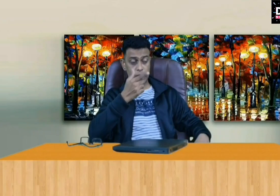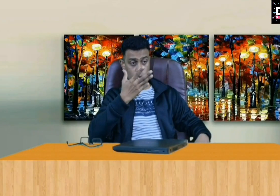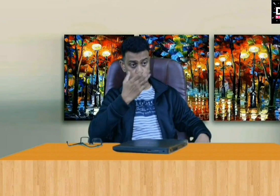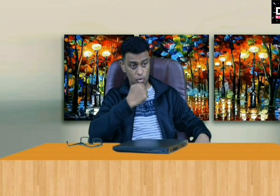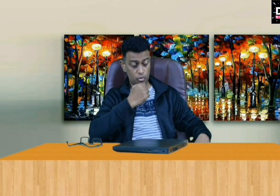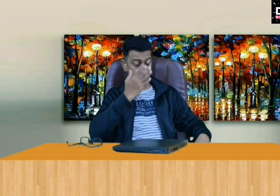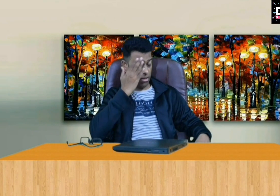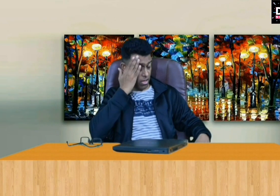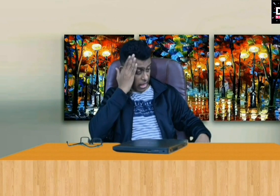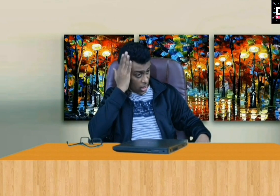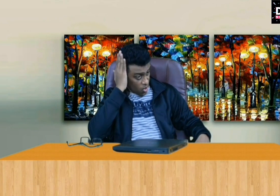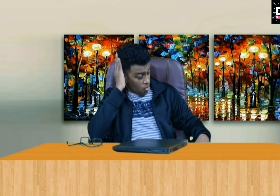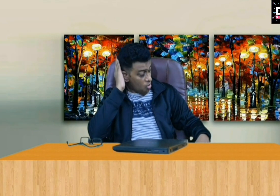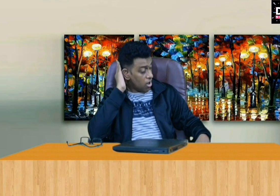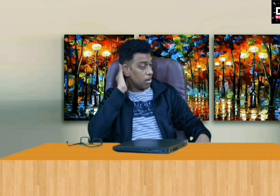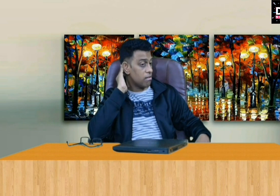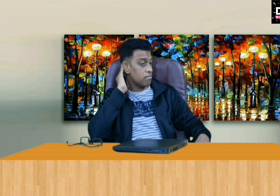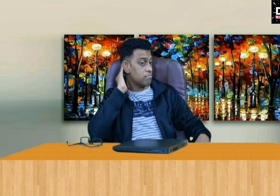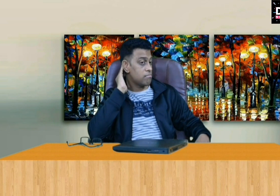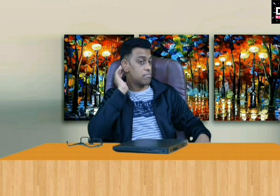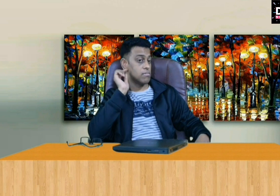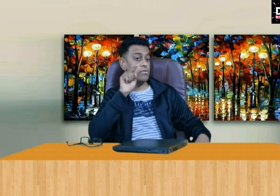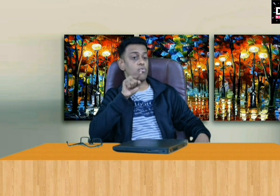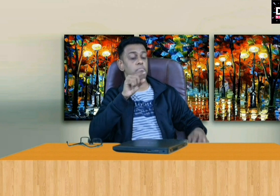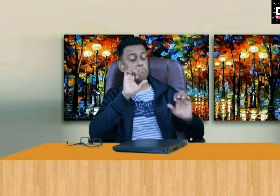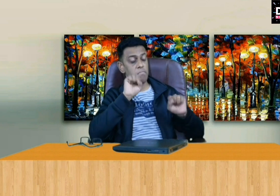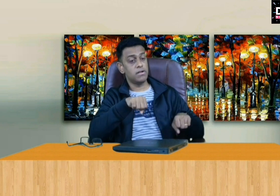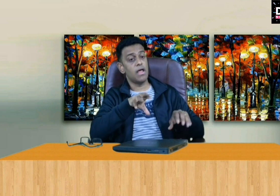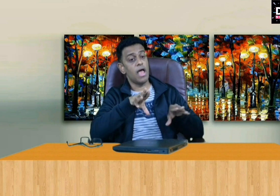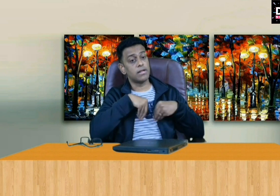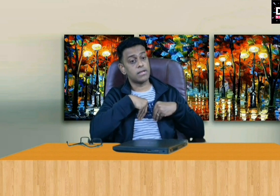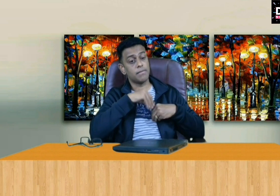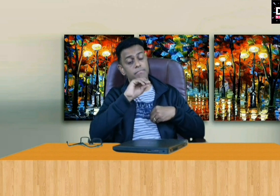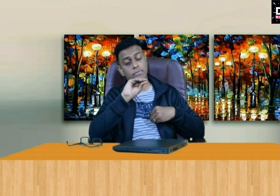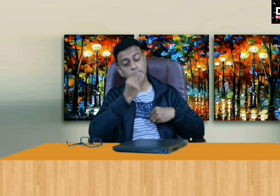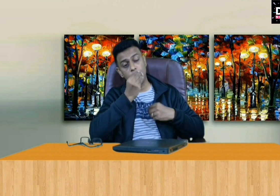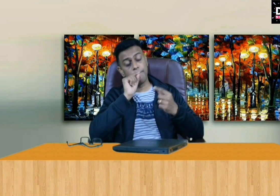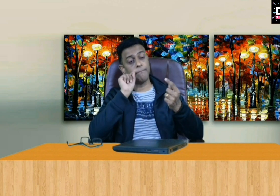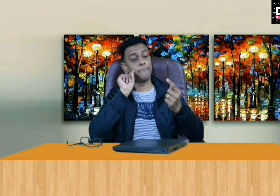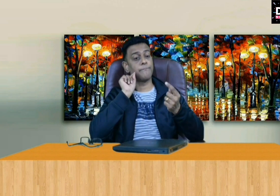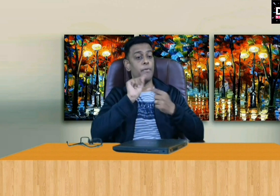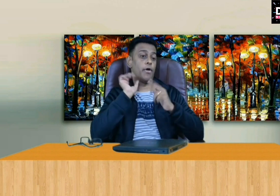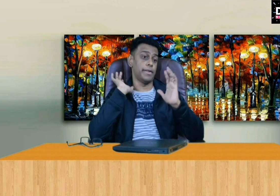To become heroine, You have to accept some points